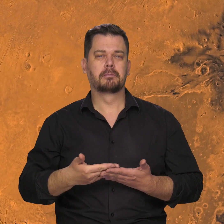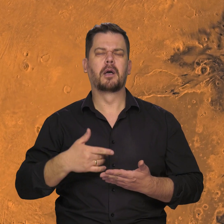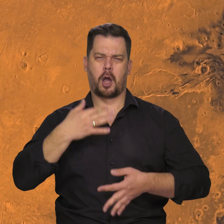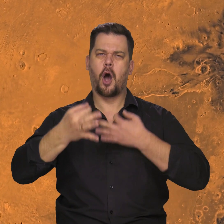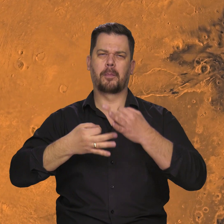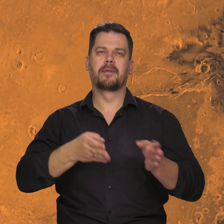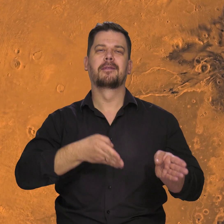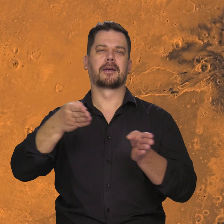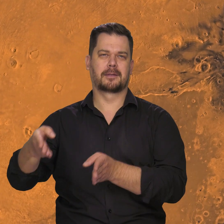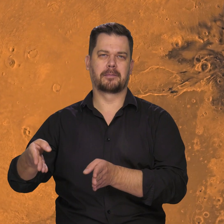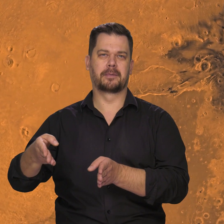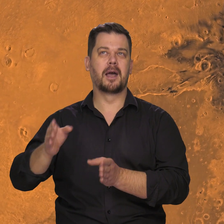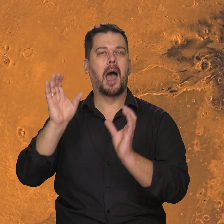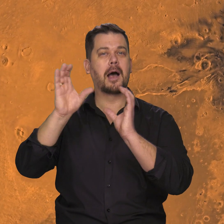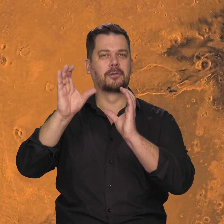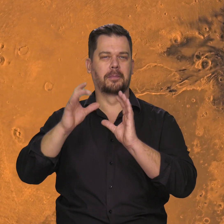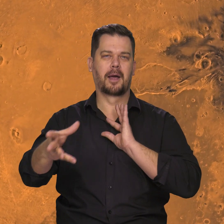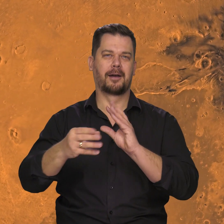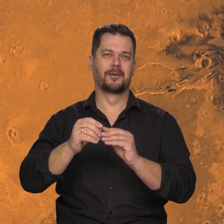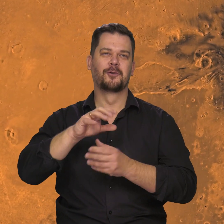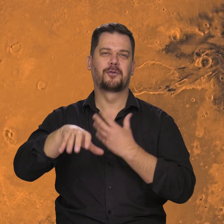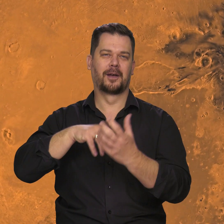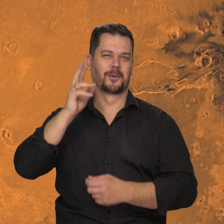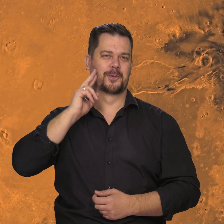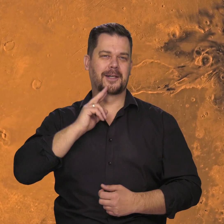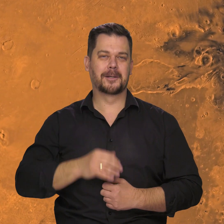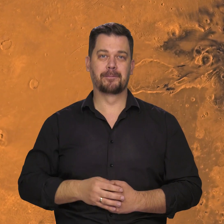We'll talk about that in the next episode of Astronomy with the Deaf World.